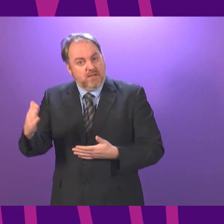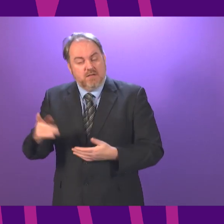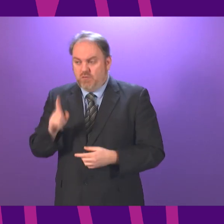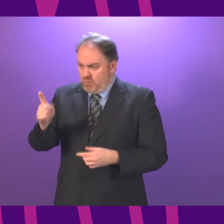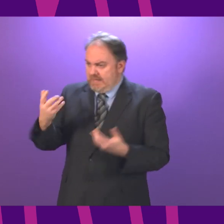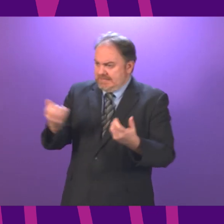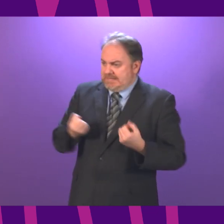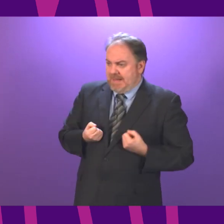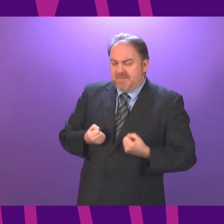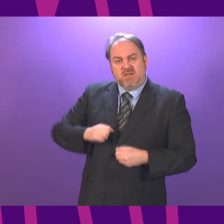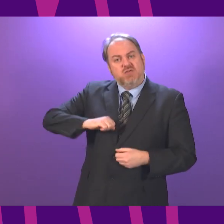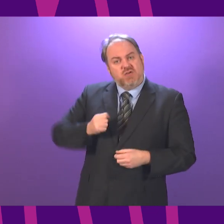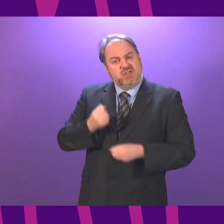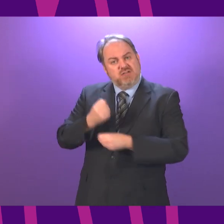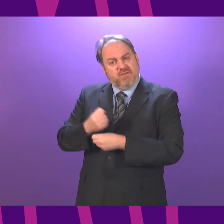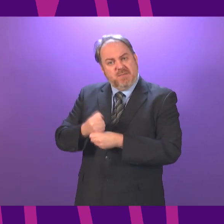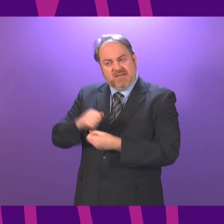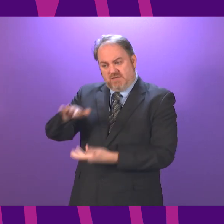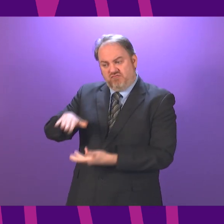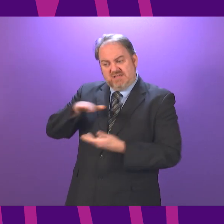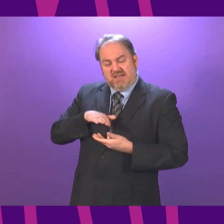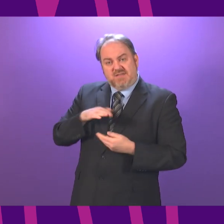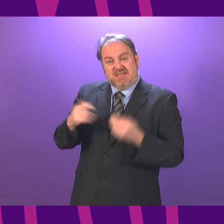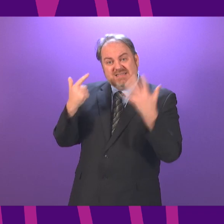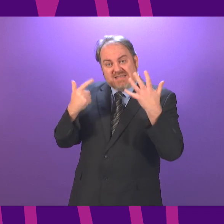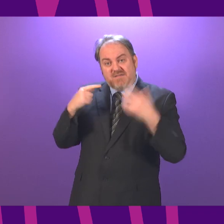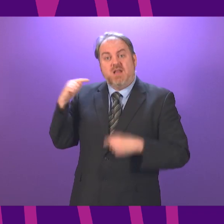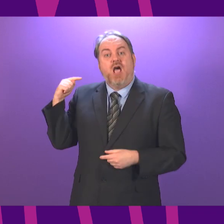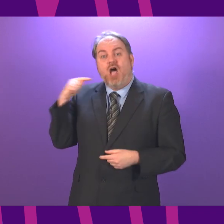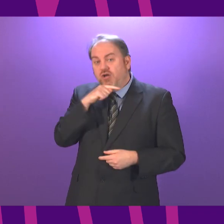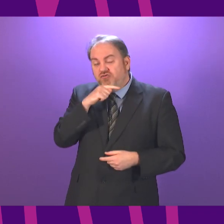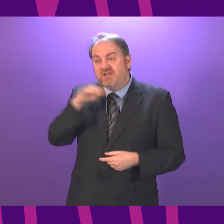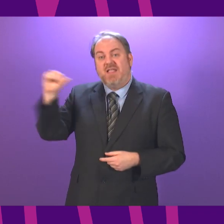the Scottish Government is in receipt of a total of 700,000 doses. To vaccinate